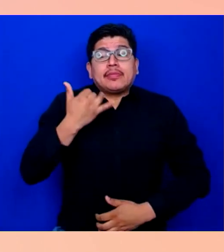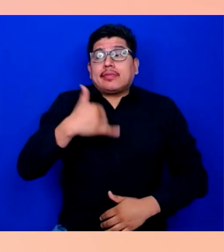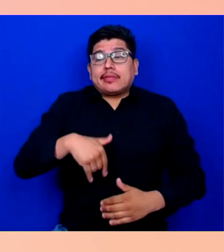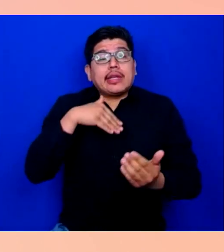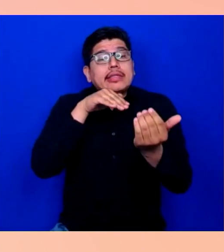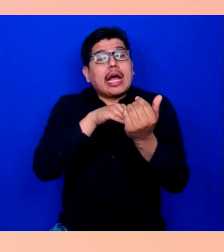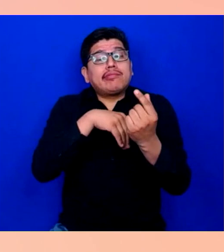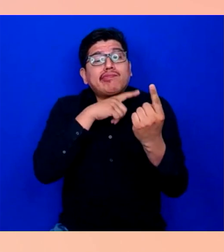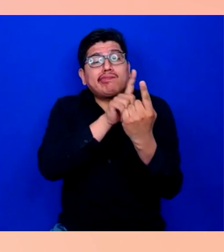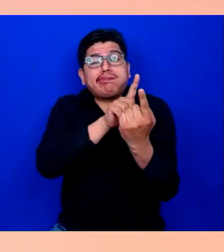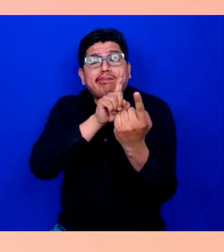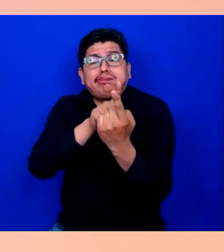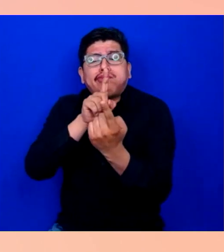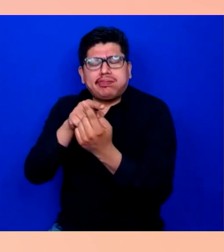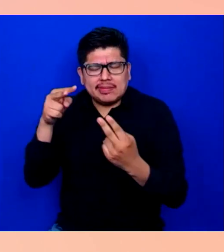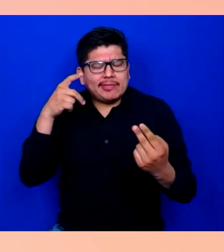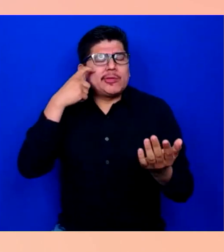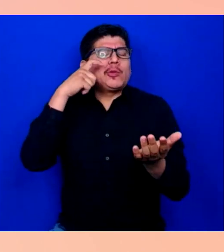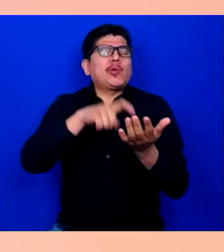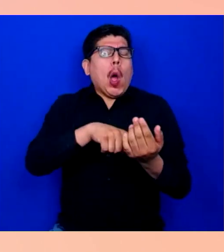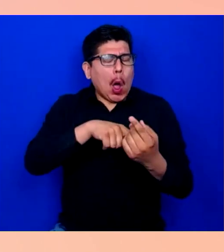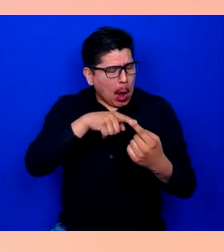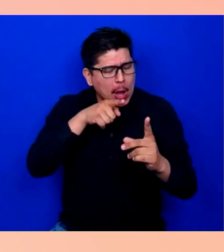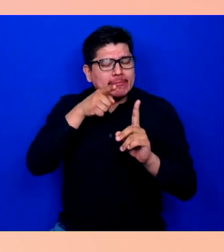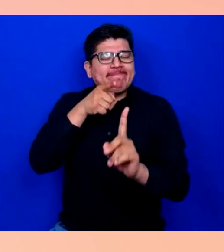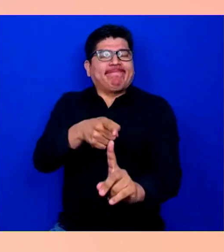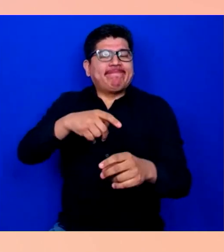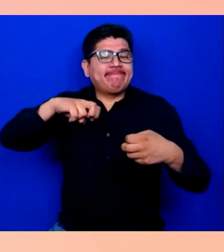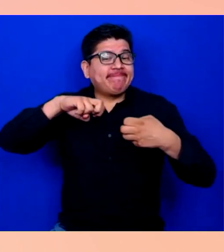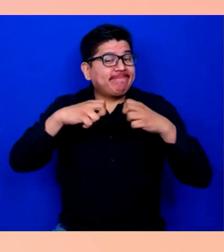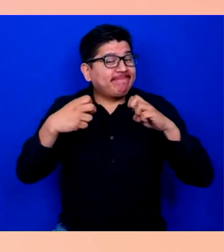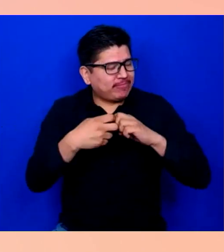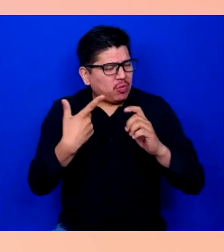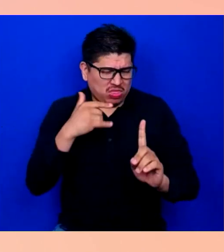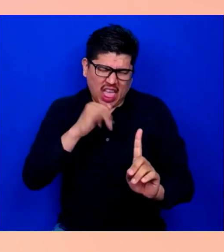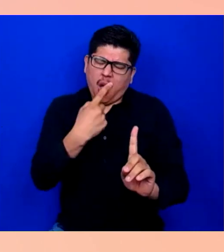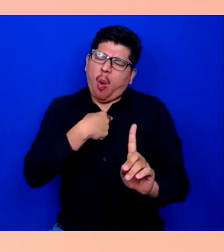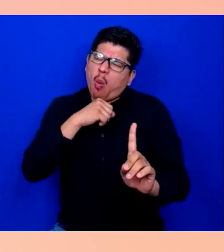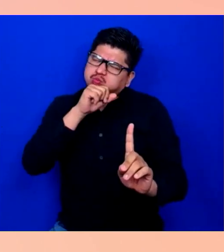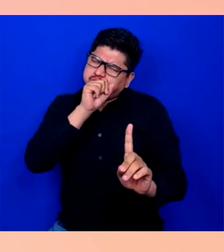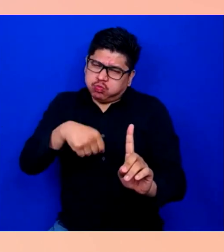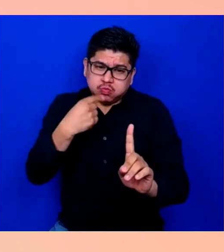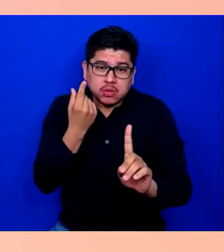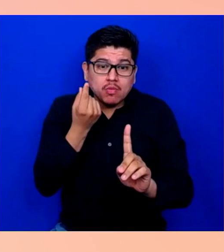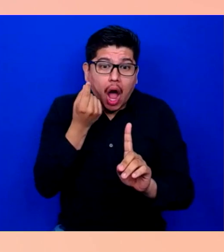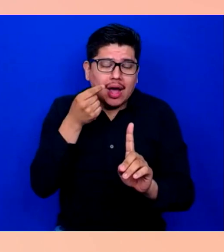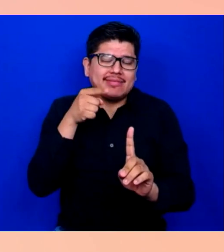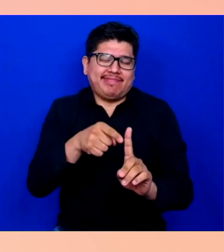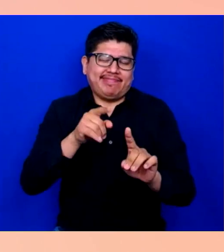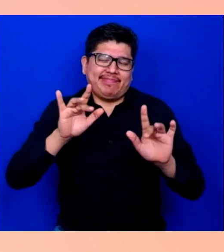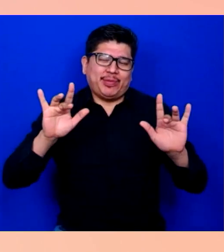the thing I loved the most: my computer. Career computer use requires